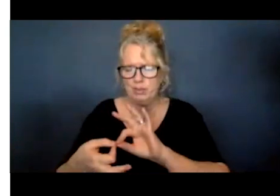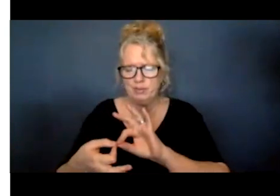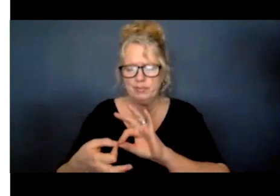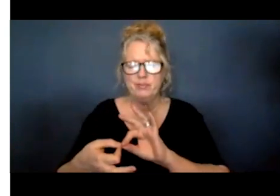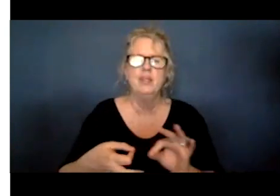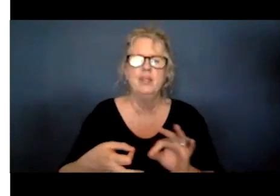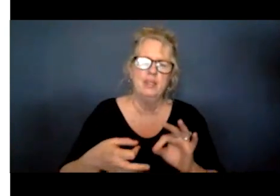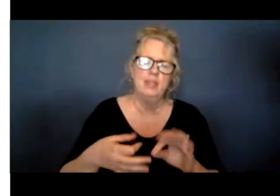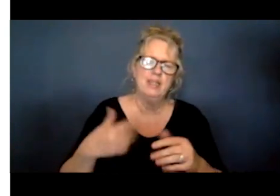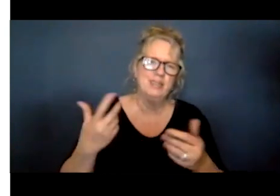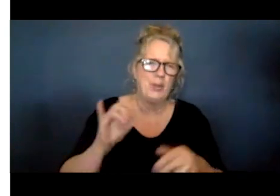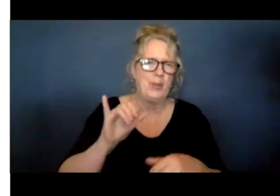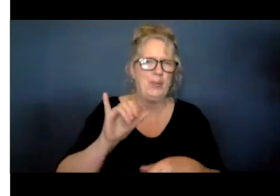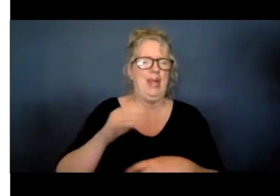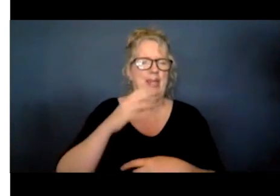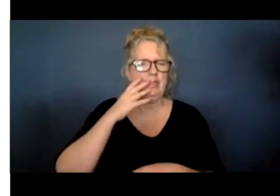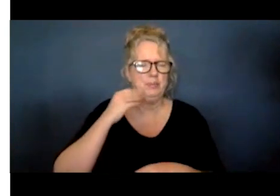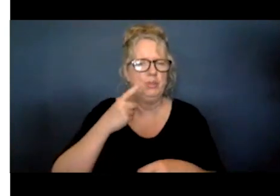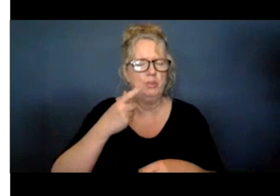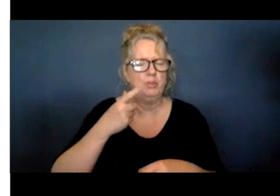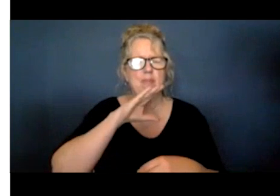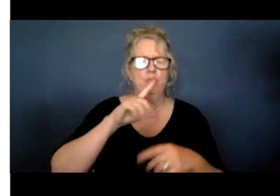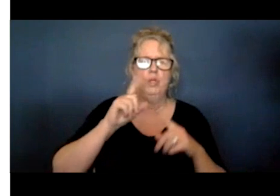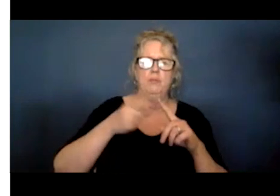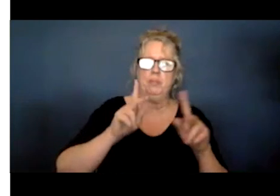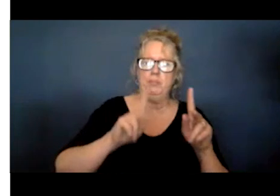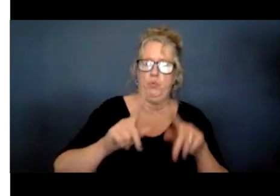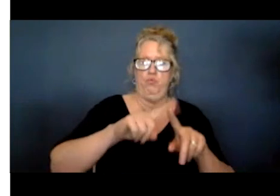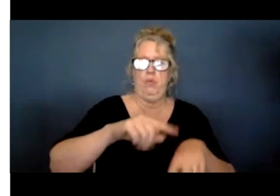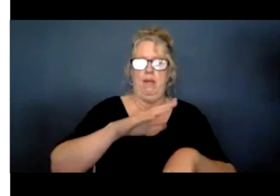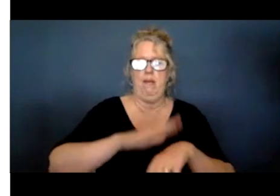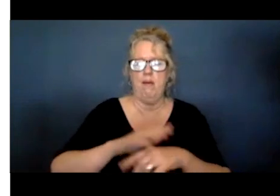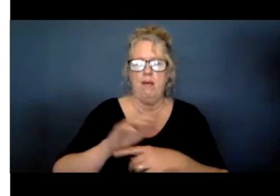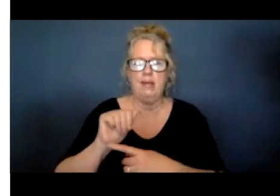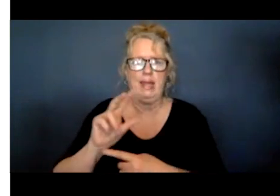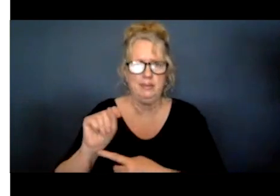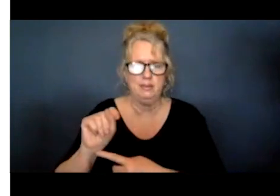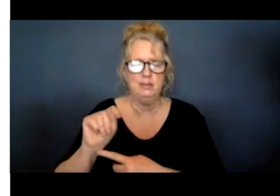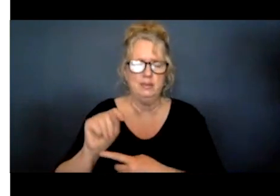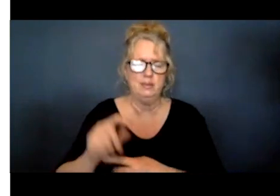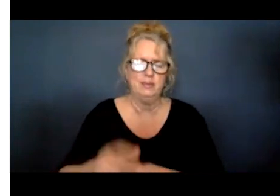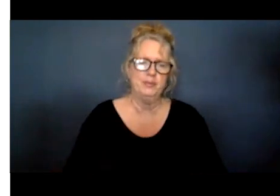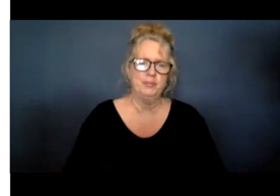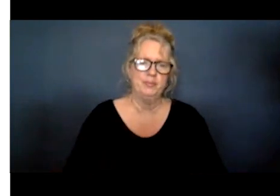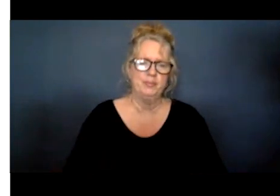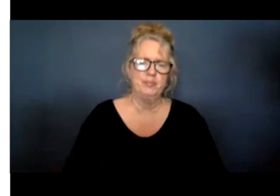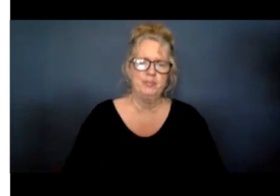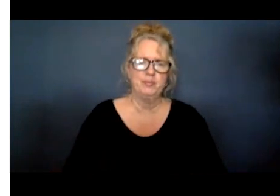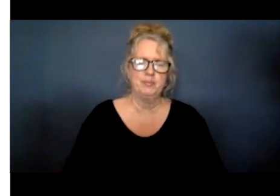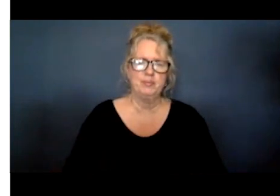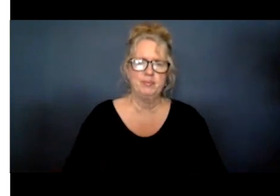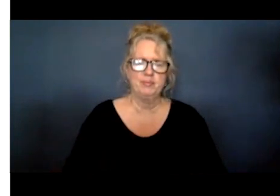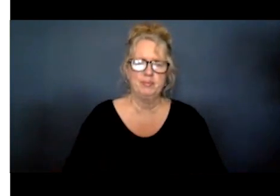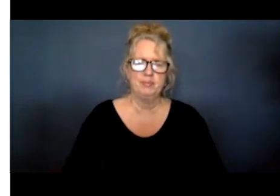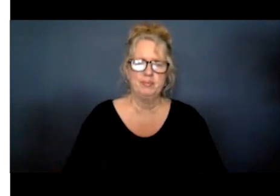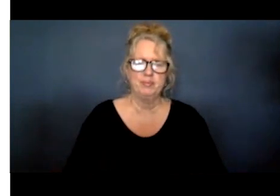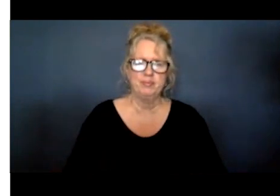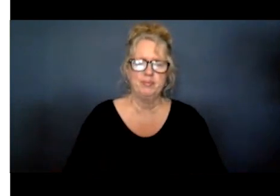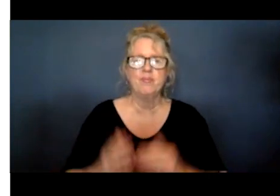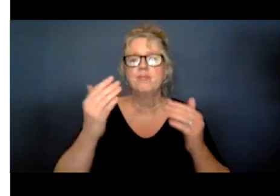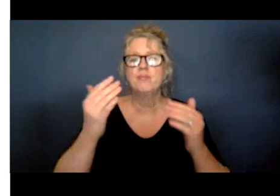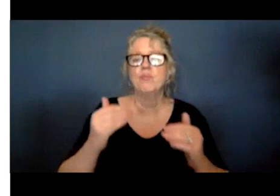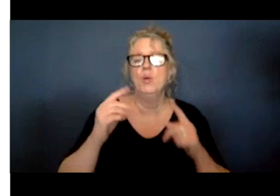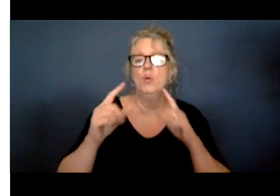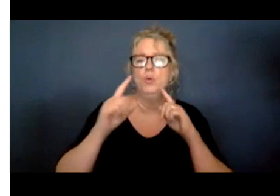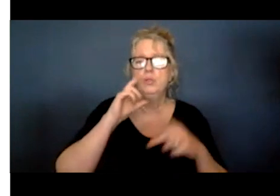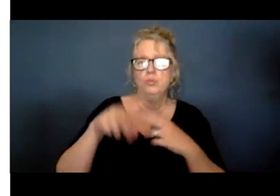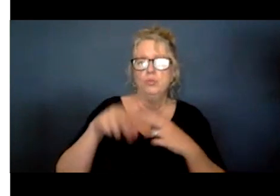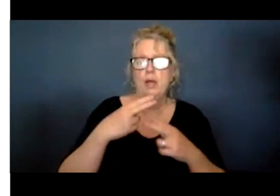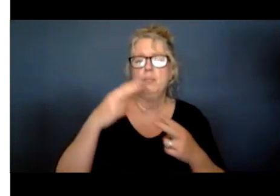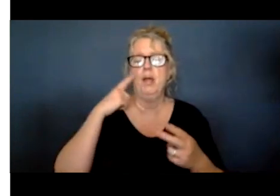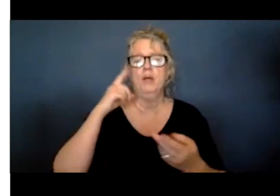a poor experience for users who rely on AT. Next, let’s talk about the learning curve.